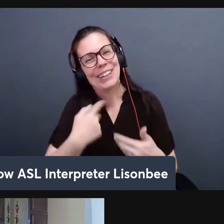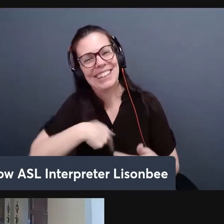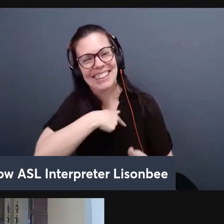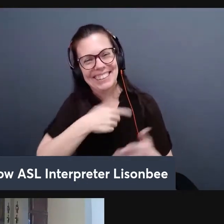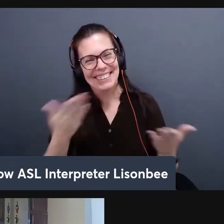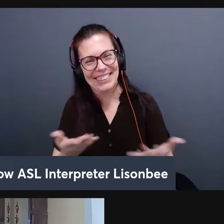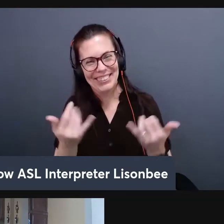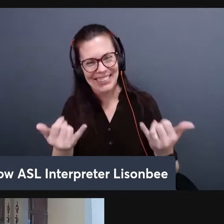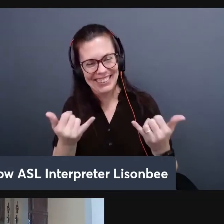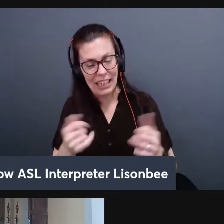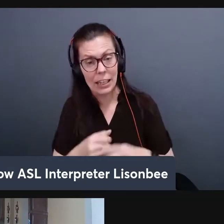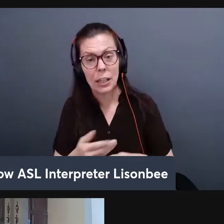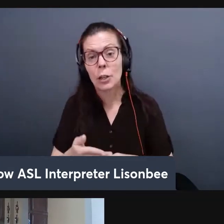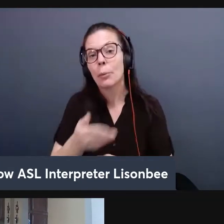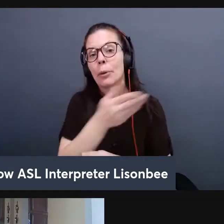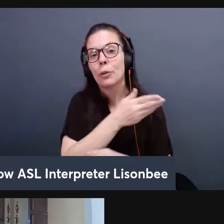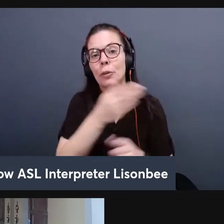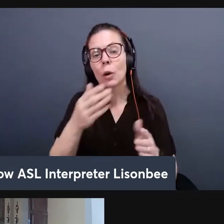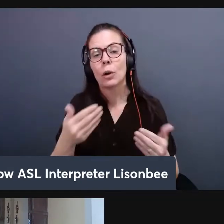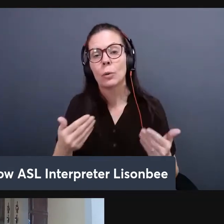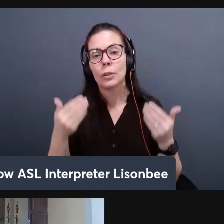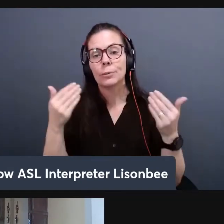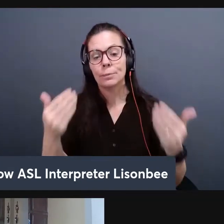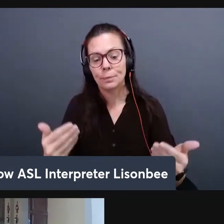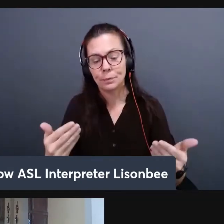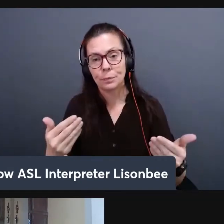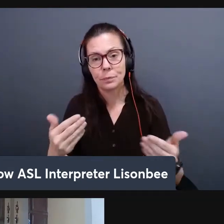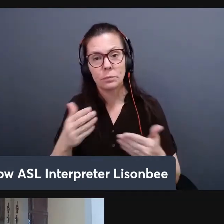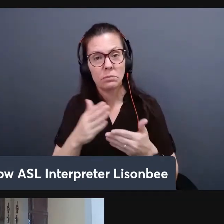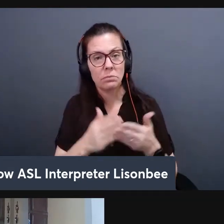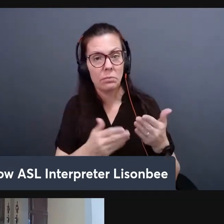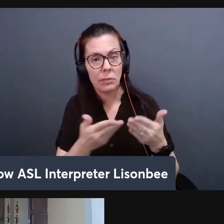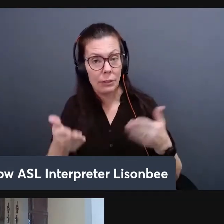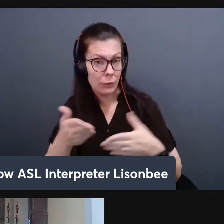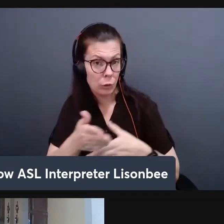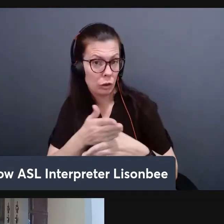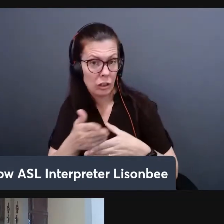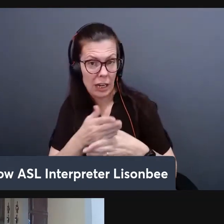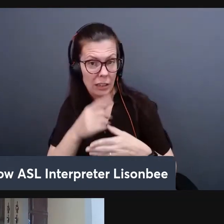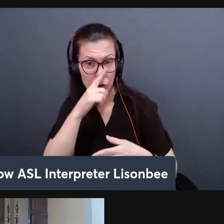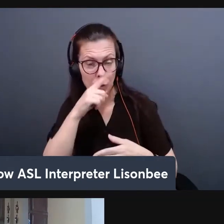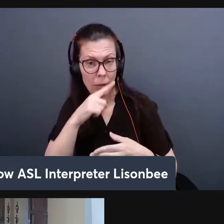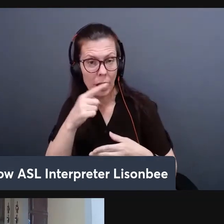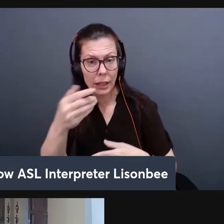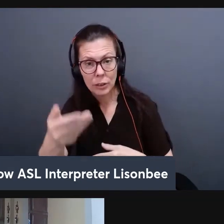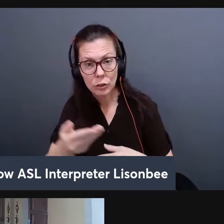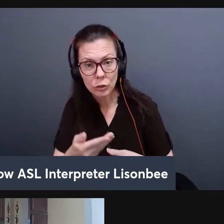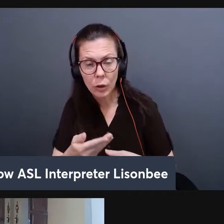Before we kind of jump into some of the stuff you're gonna share, can you introduce yourself what you do and maybe